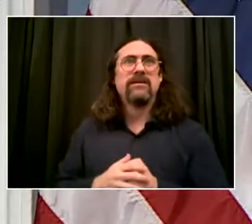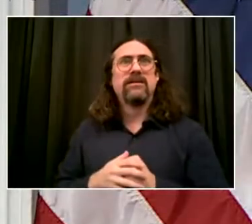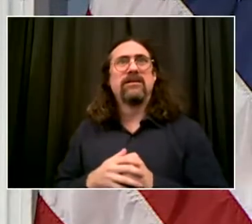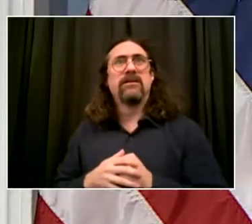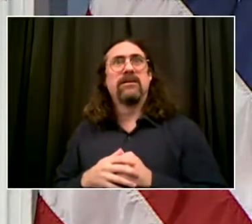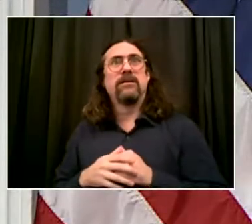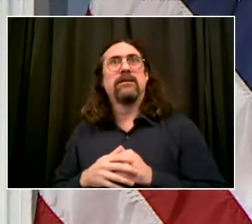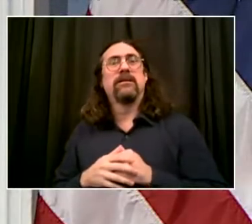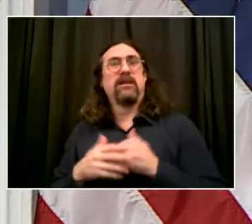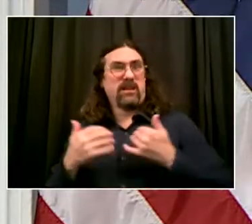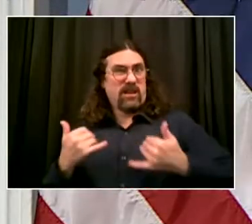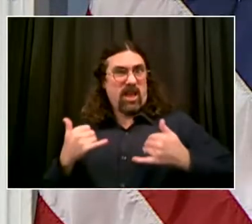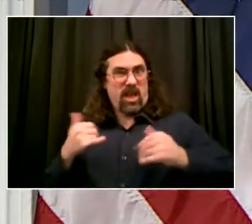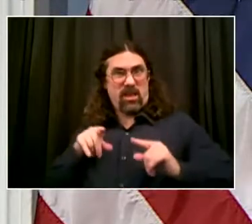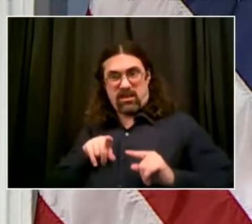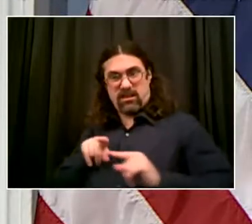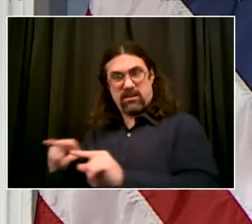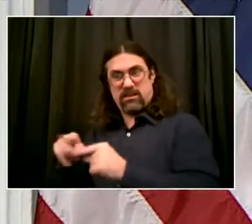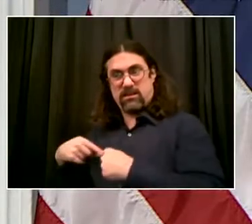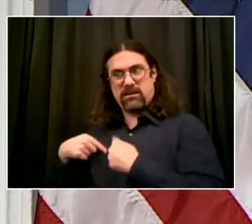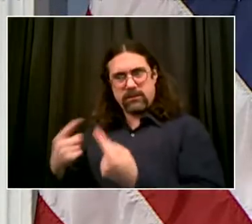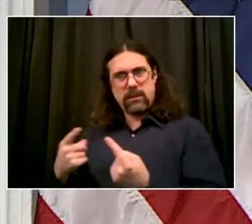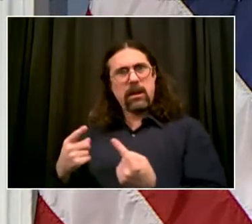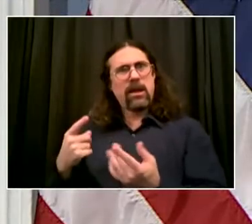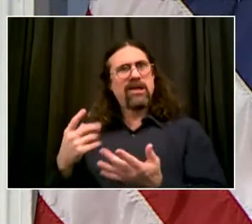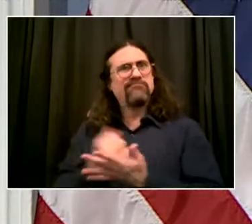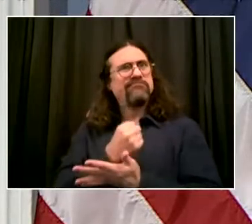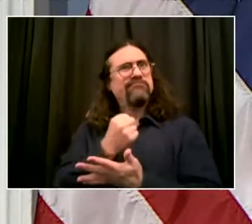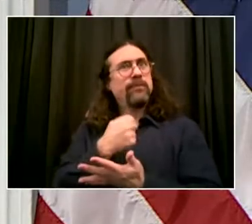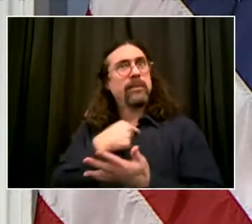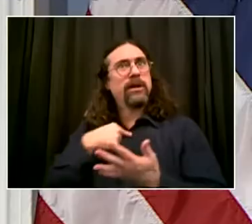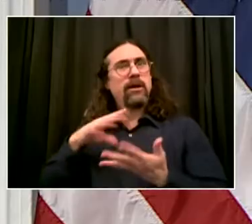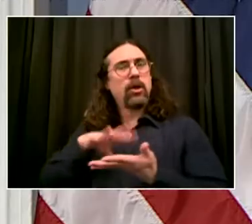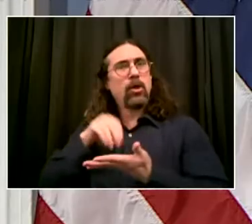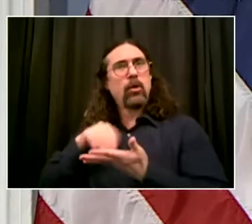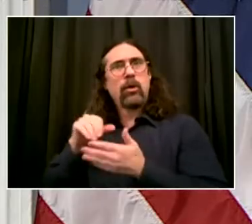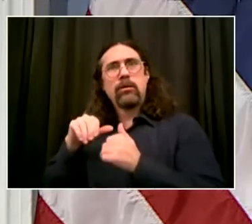APPROACHES AND NEW TOOLS AND GO FARTHER THAN WE COULD GO BEFEFEOR.